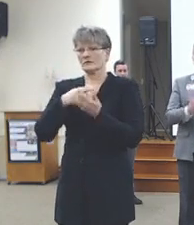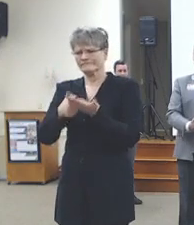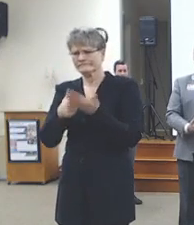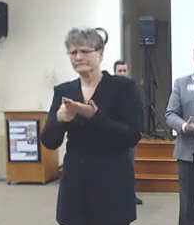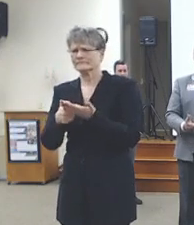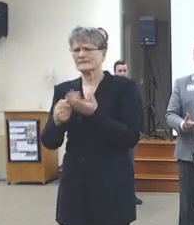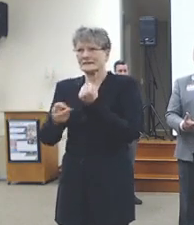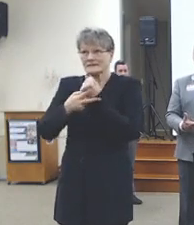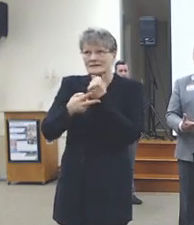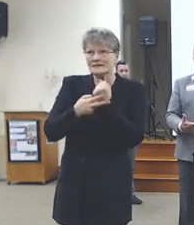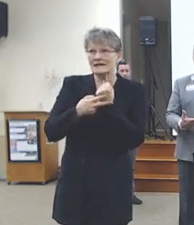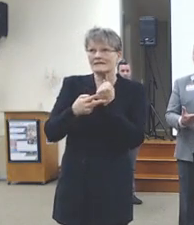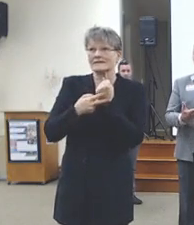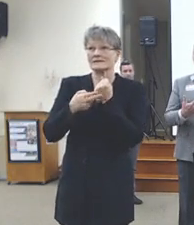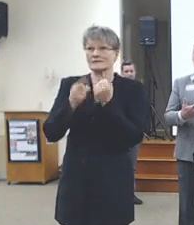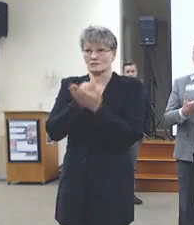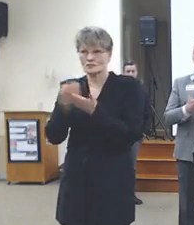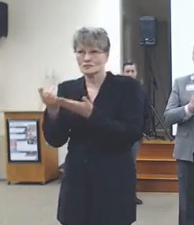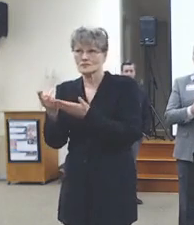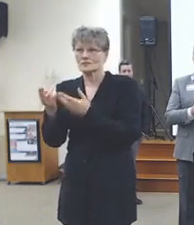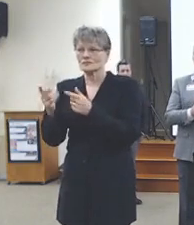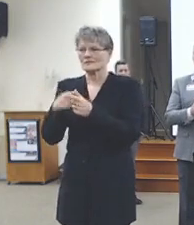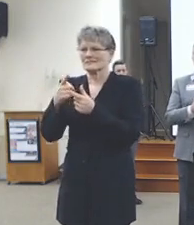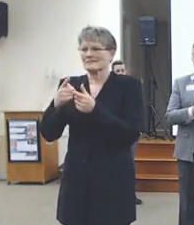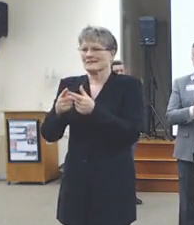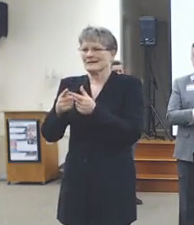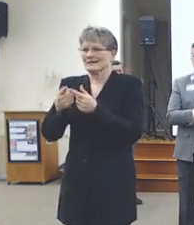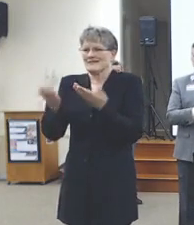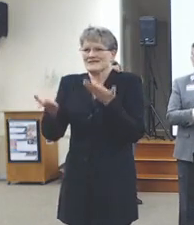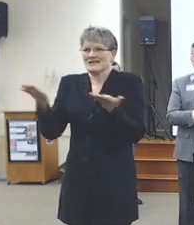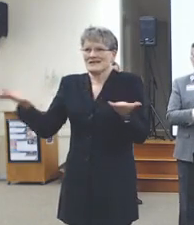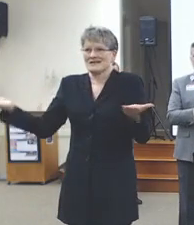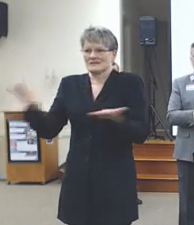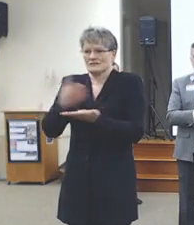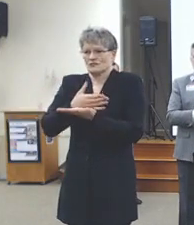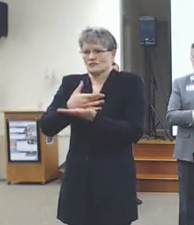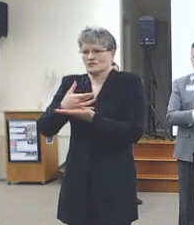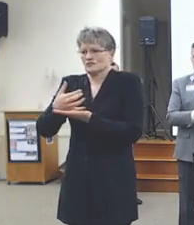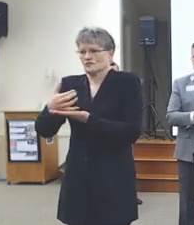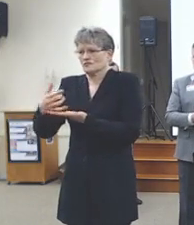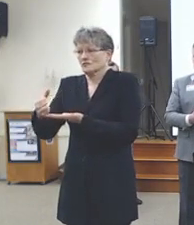depletion of resources, then we turn to what's the next best alternative. I know